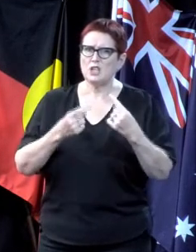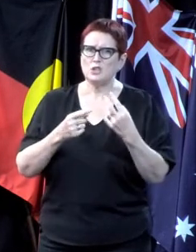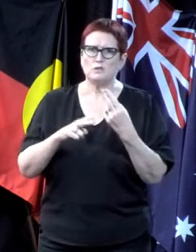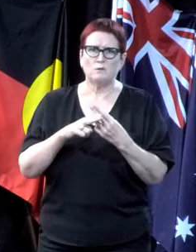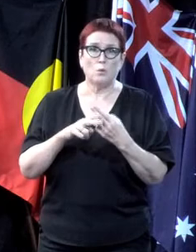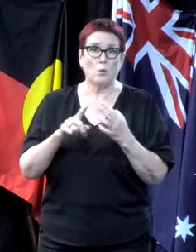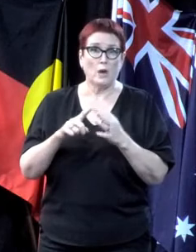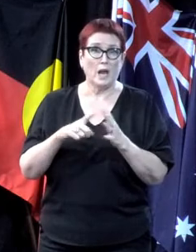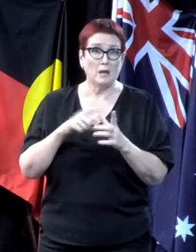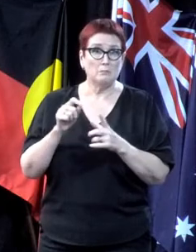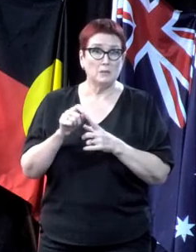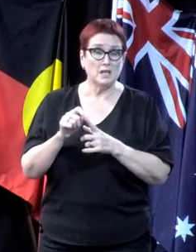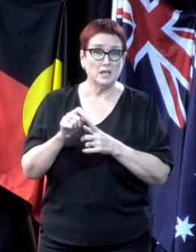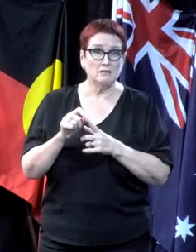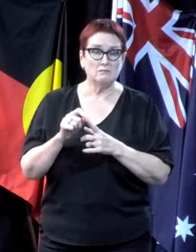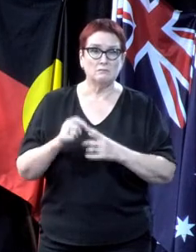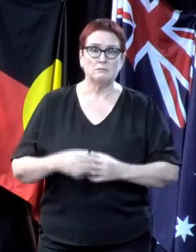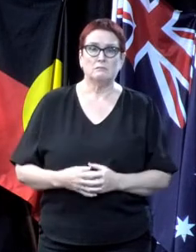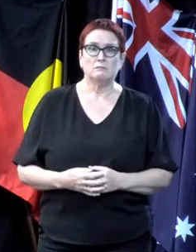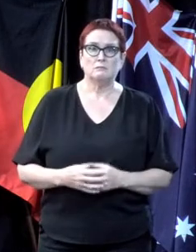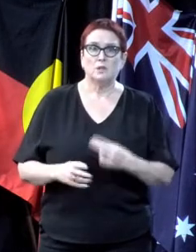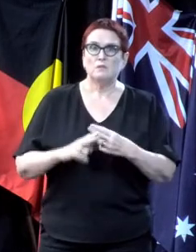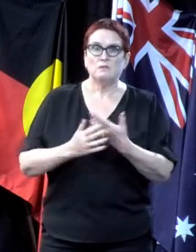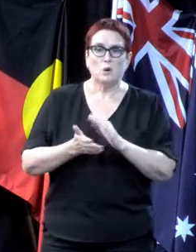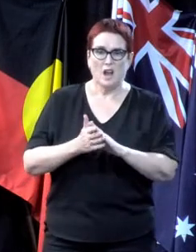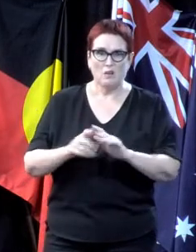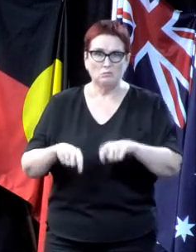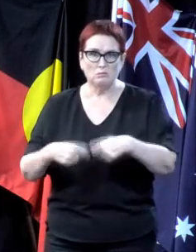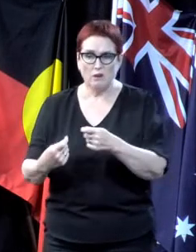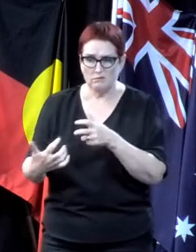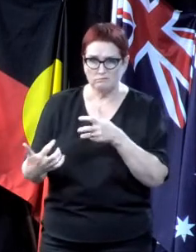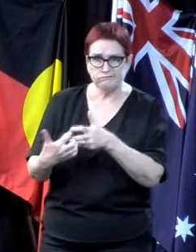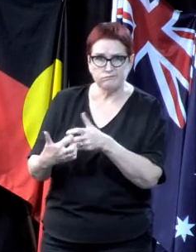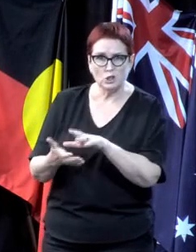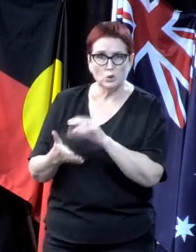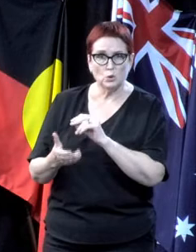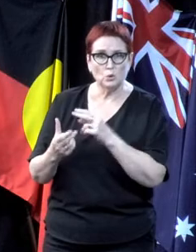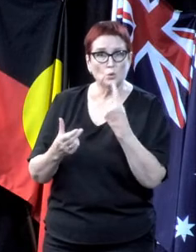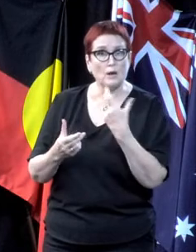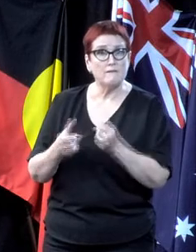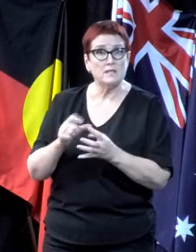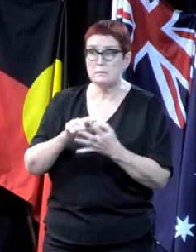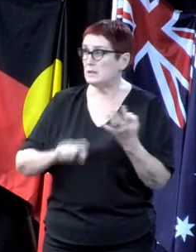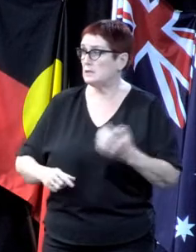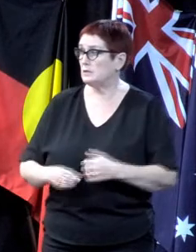respect to providing what you need for students with disabilities? In our location, it provides challenges with access to